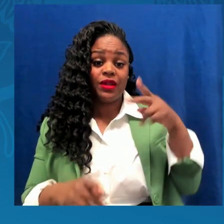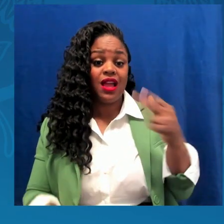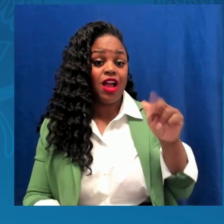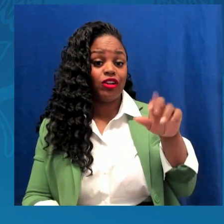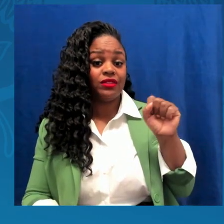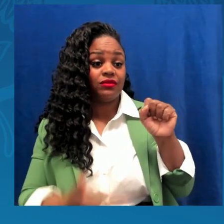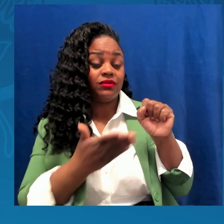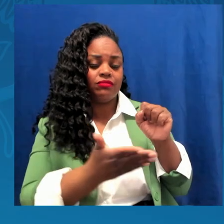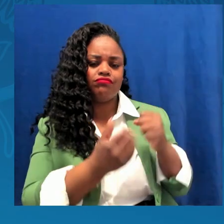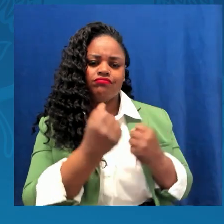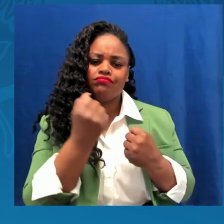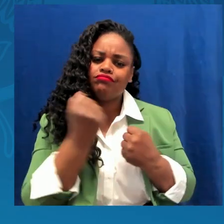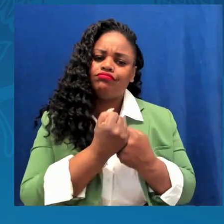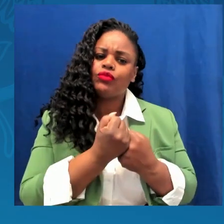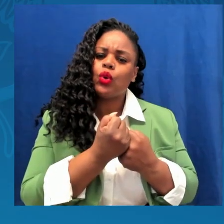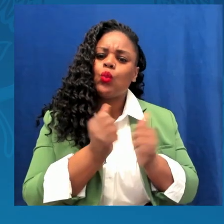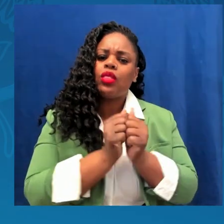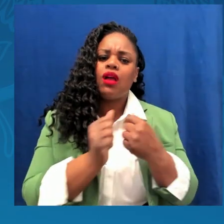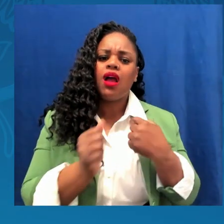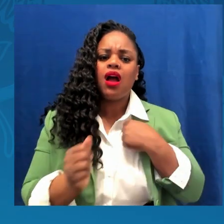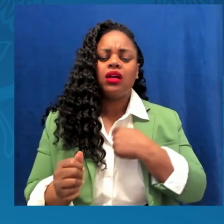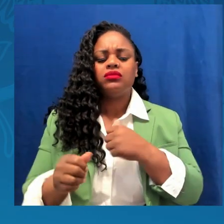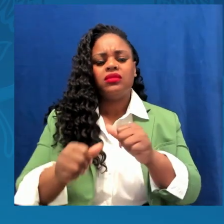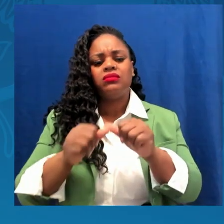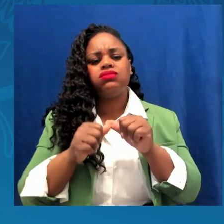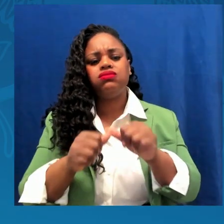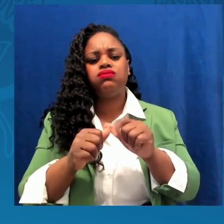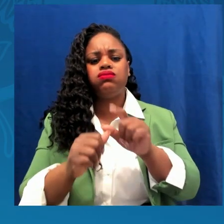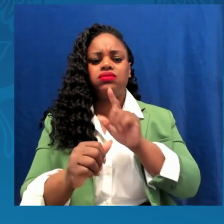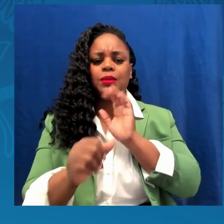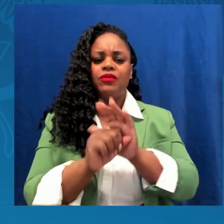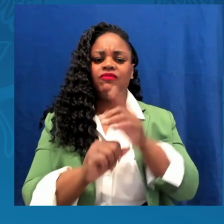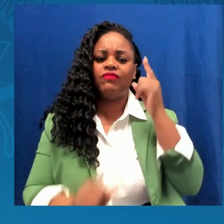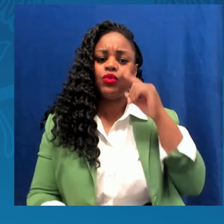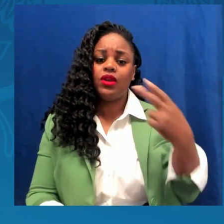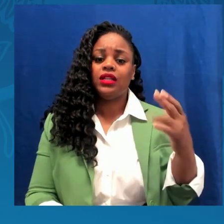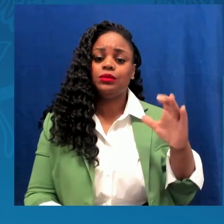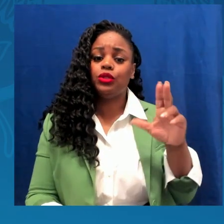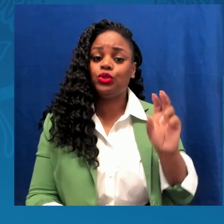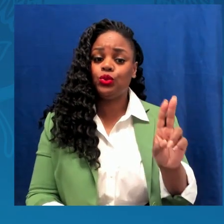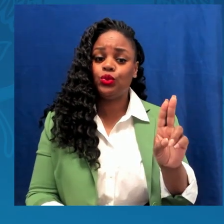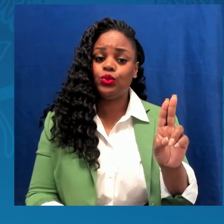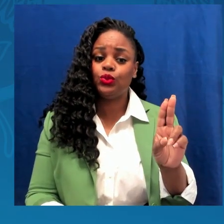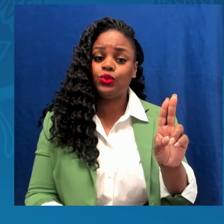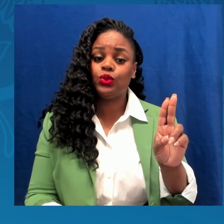and remains a committed advocate for HBCUs. We remain committed to working with her